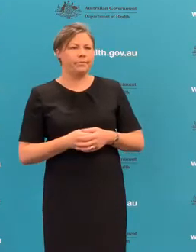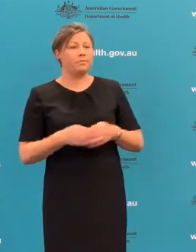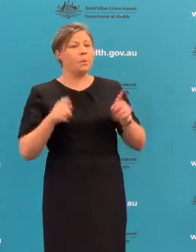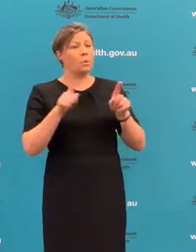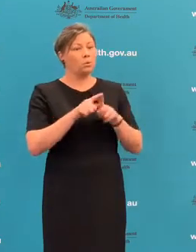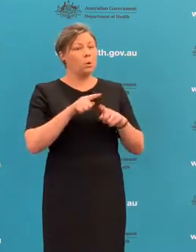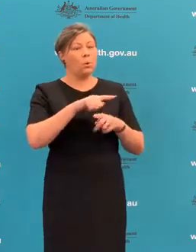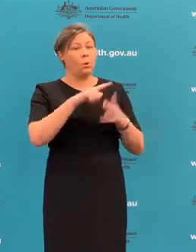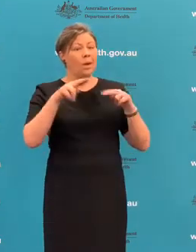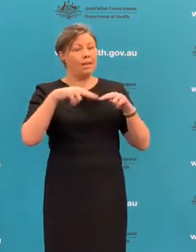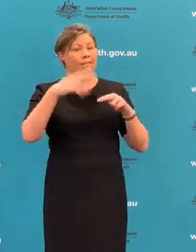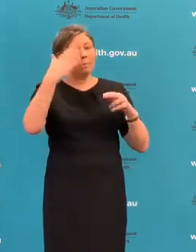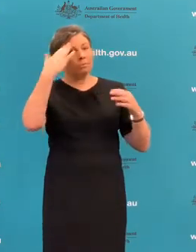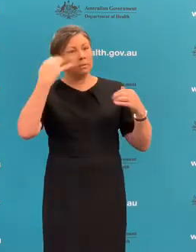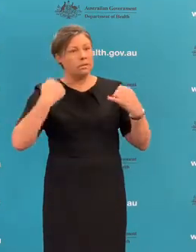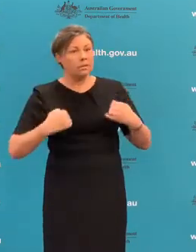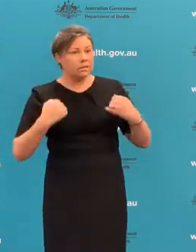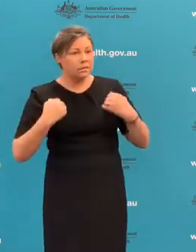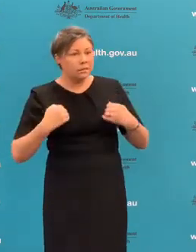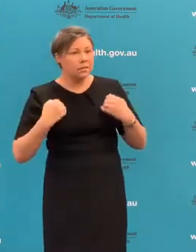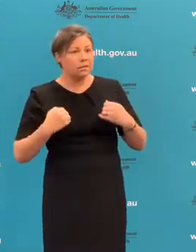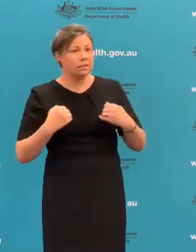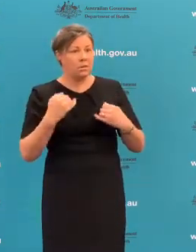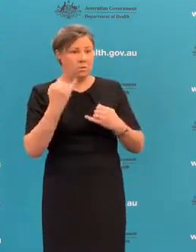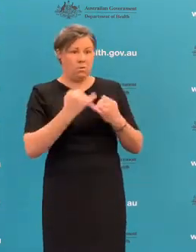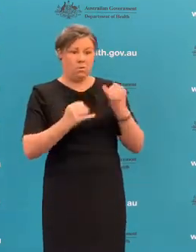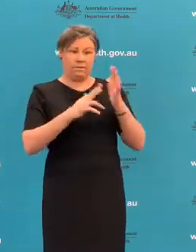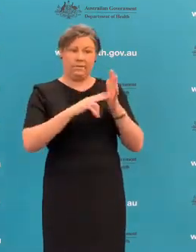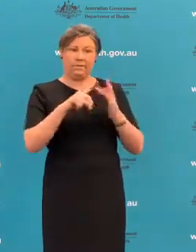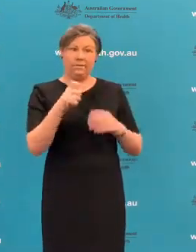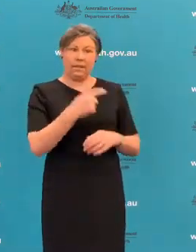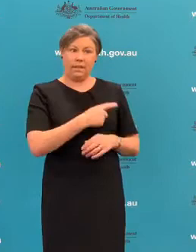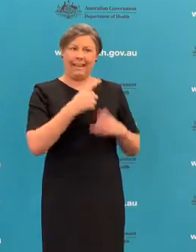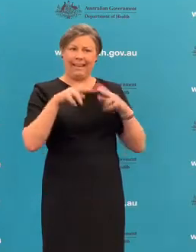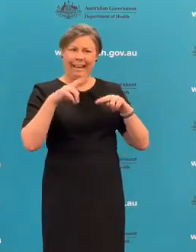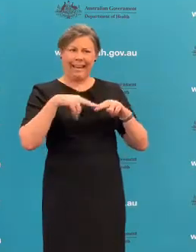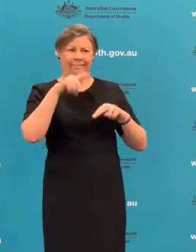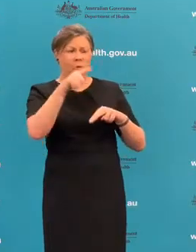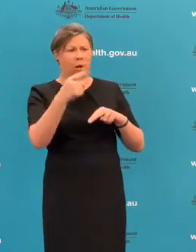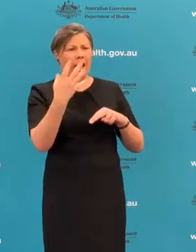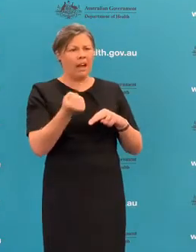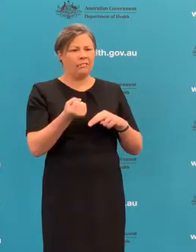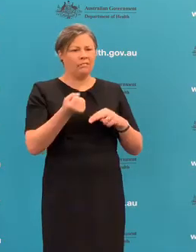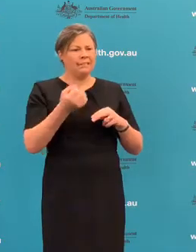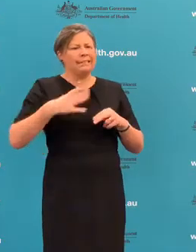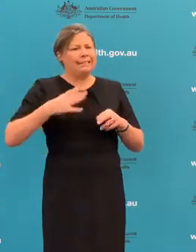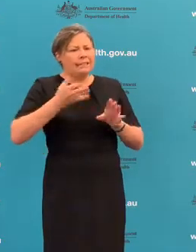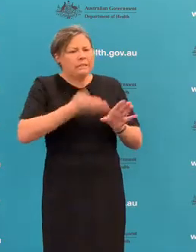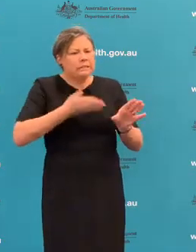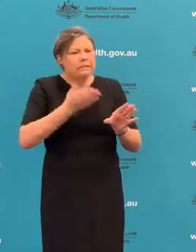health concerns and this especially applies in Victoria. Please if you have an existing mental health care concern,